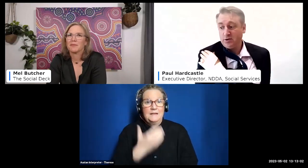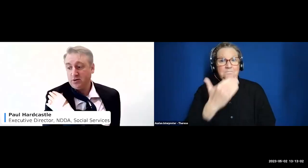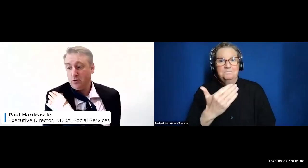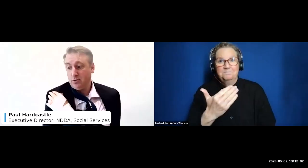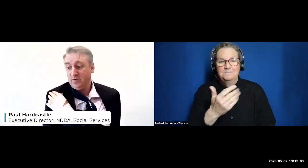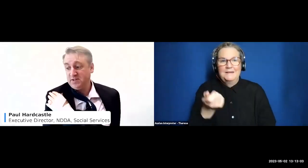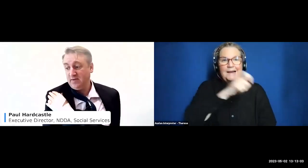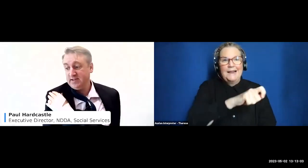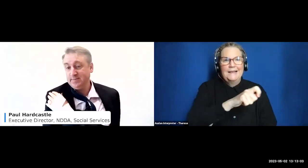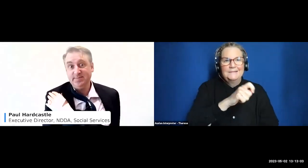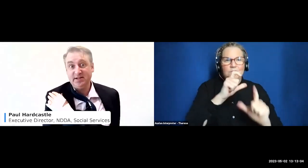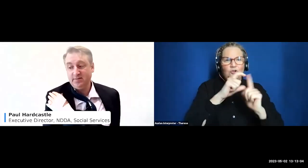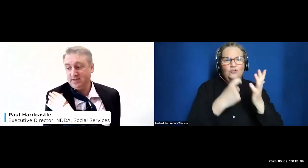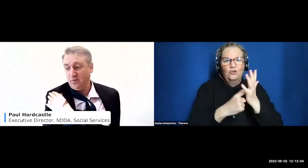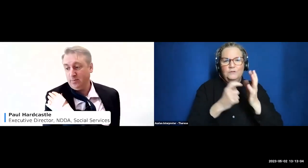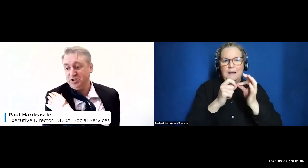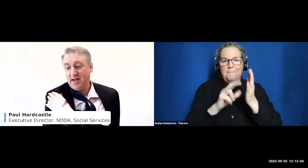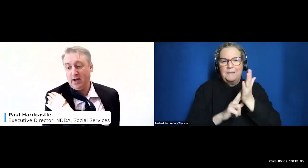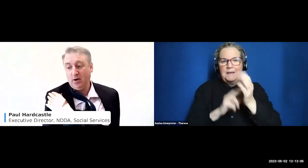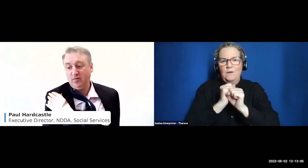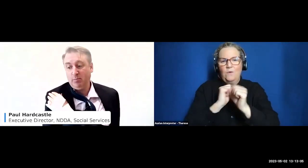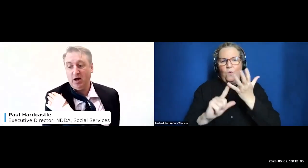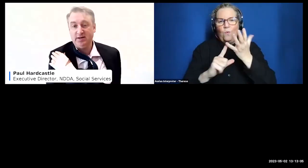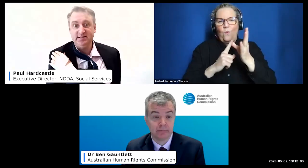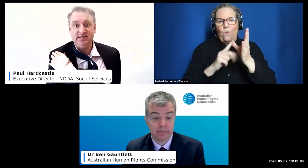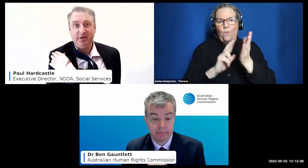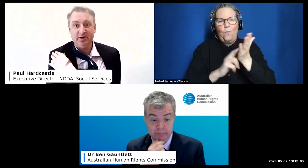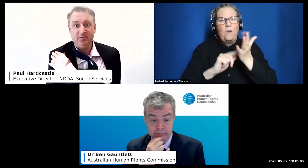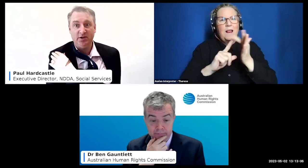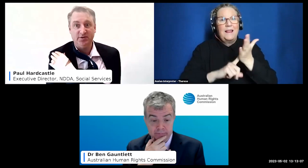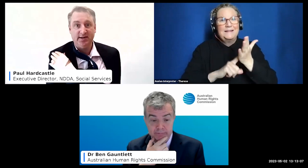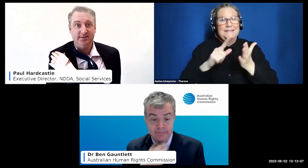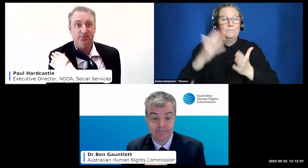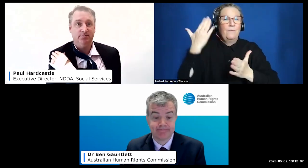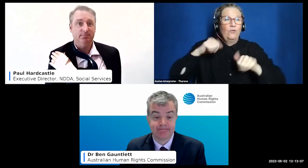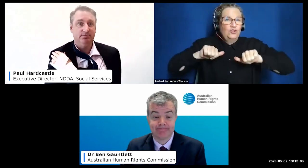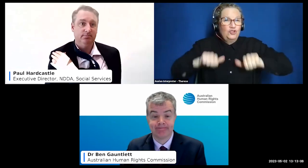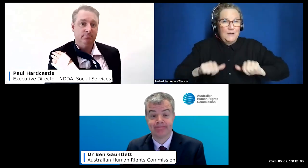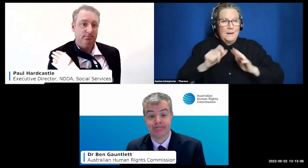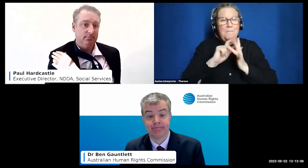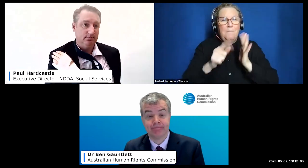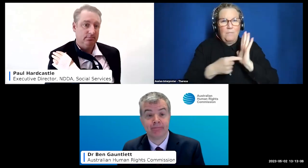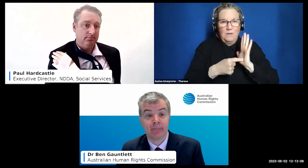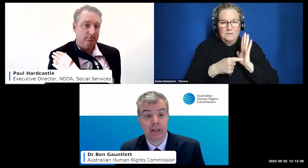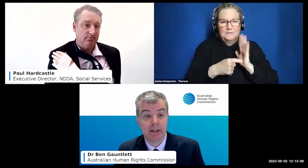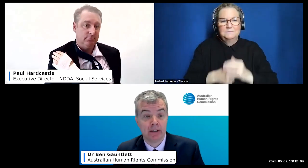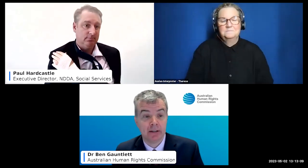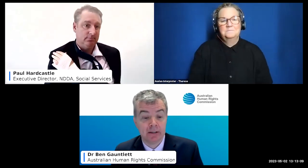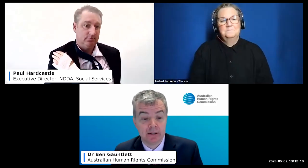Gauntlett to give his perspective as the former chair of the Pilot's Disability Advisory Council.